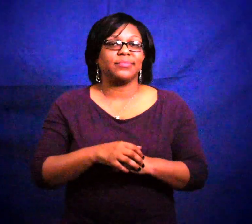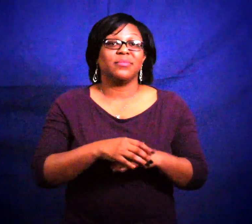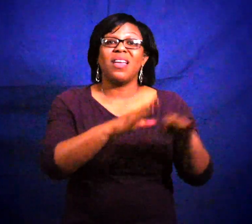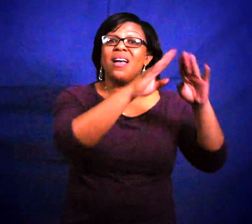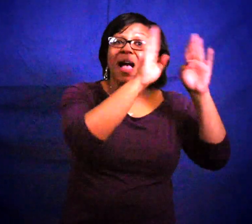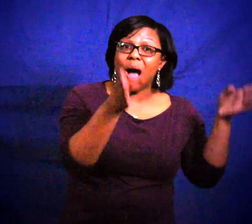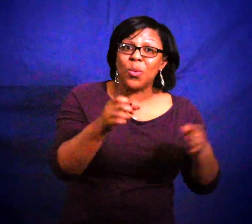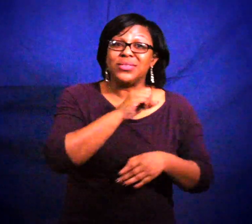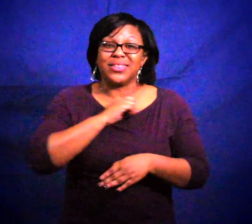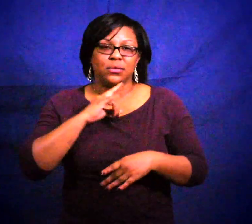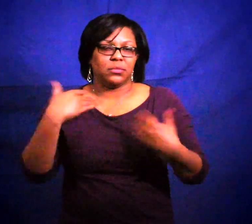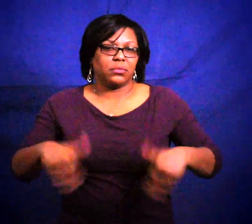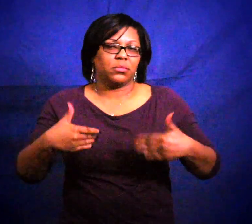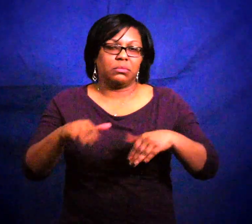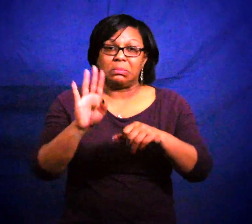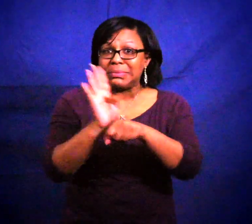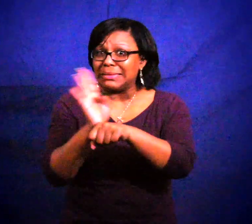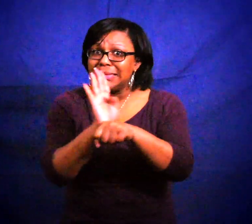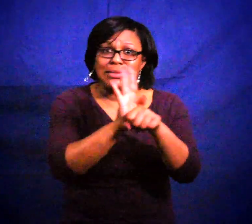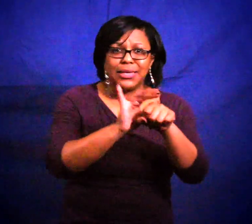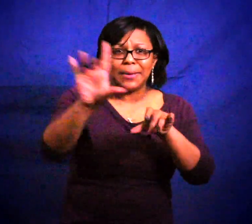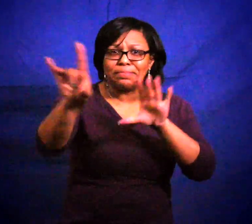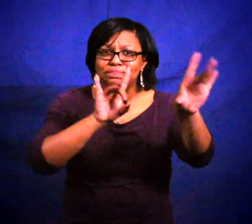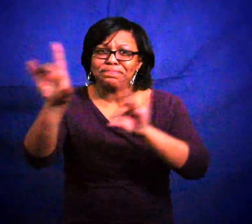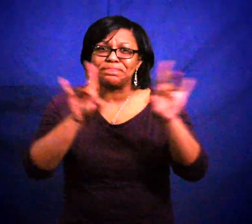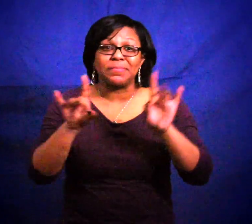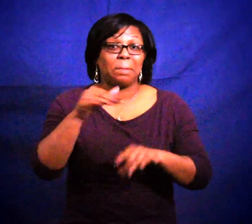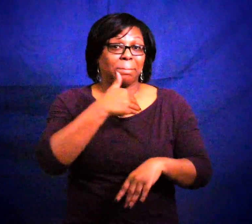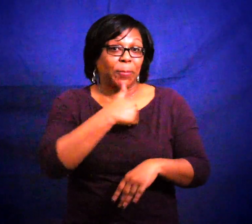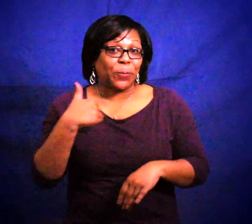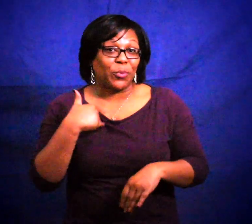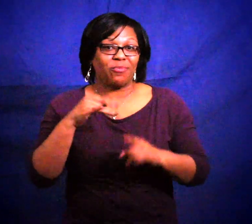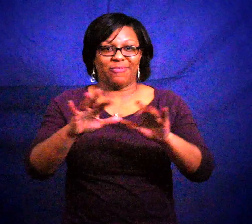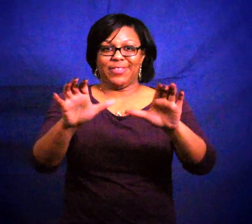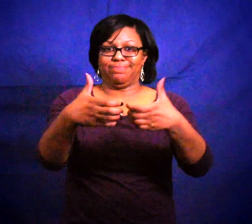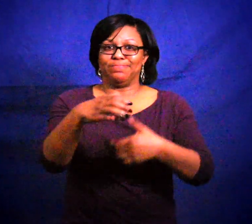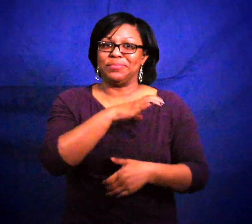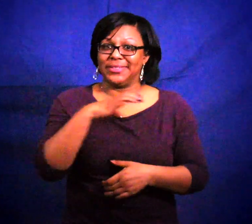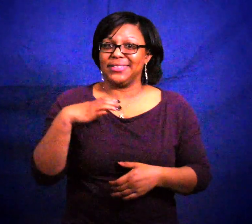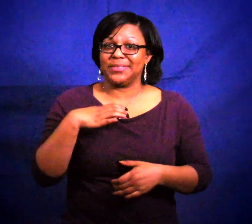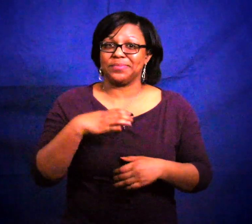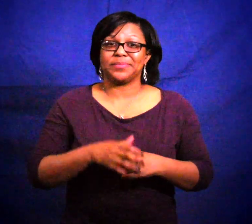The House and the Senate is busy appointing members of the Conference Committees.